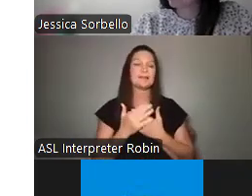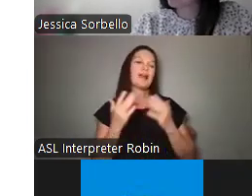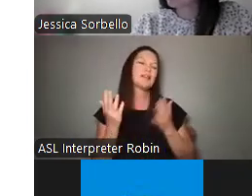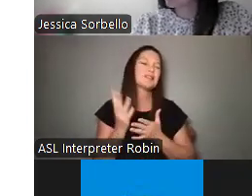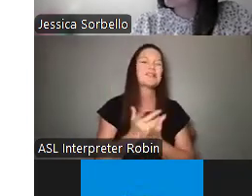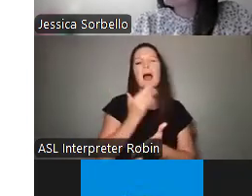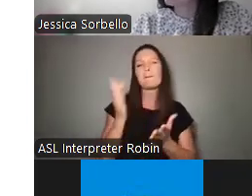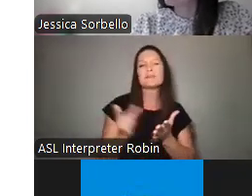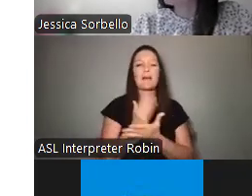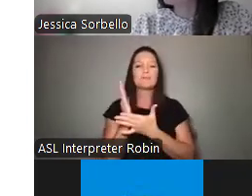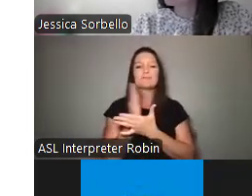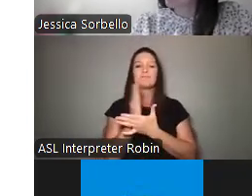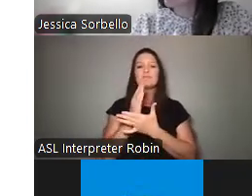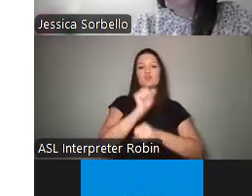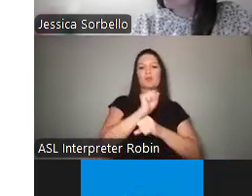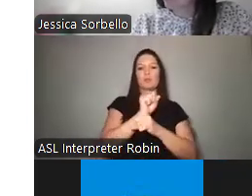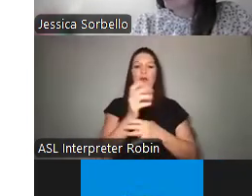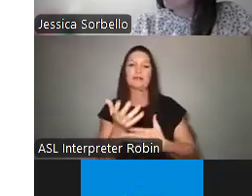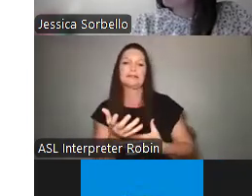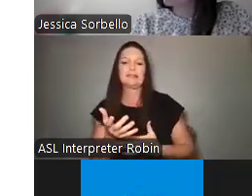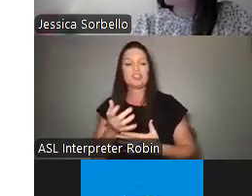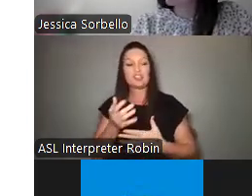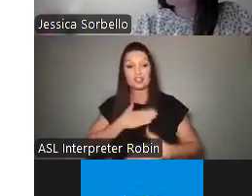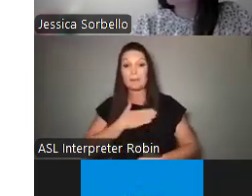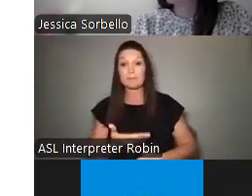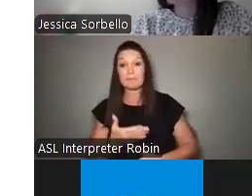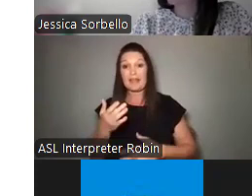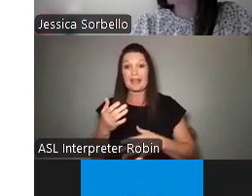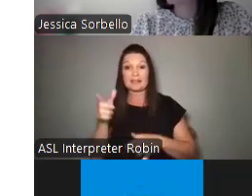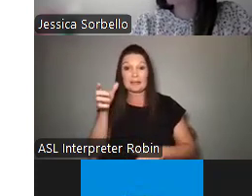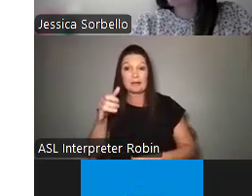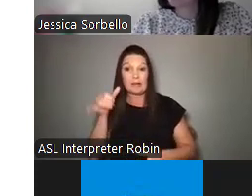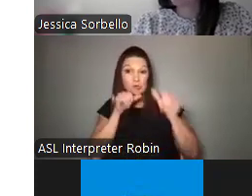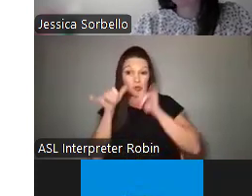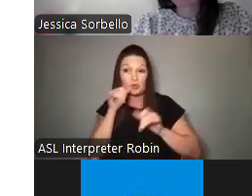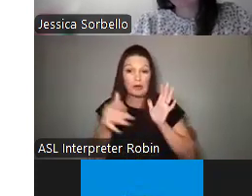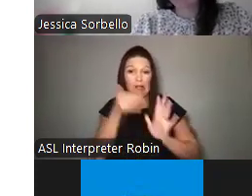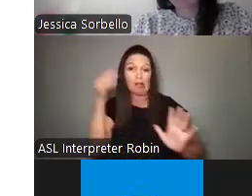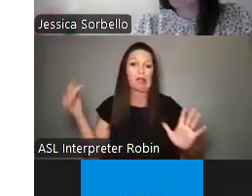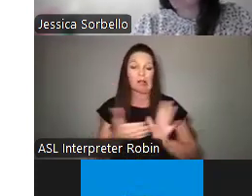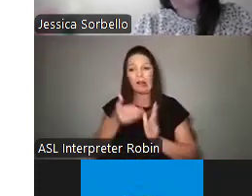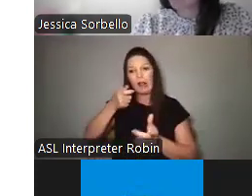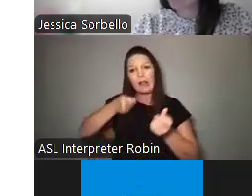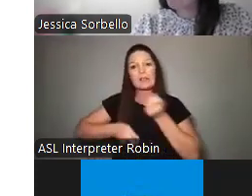admits to drinking occasionally but assures you that she's substituted it often with small doses of